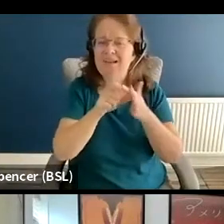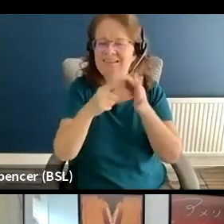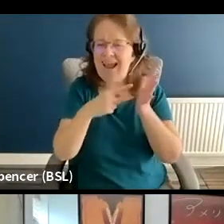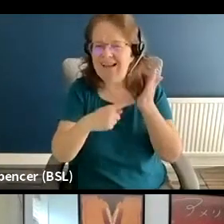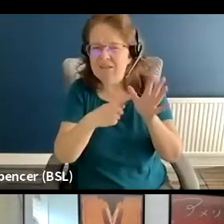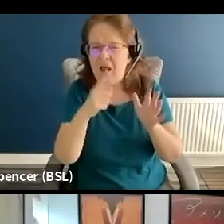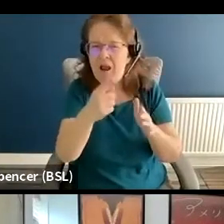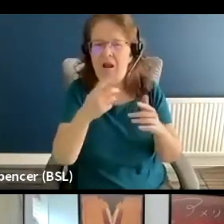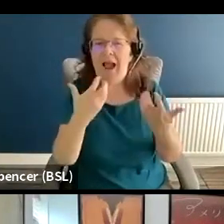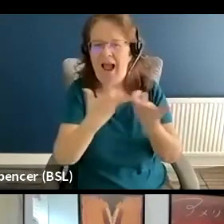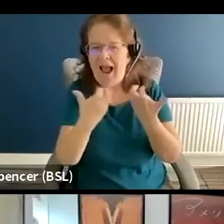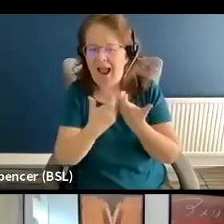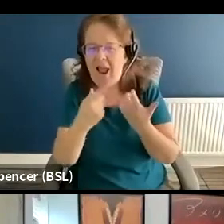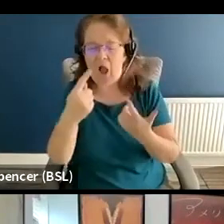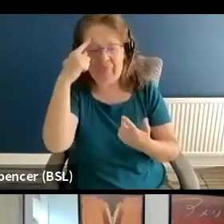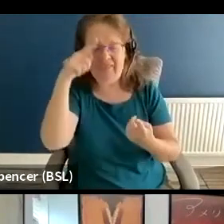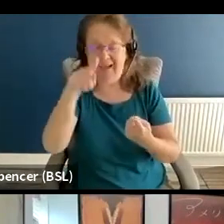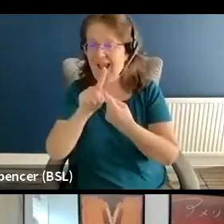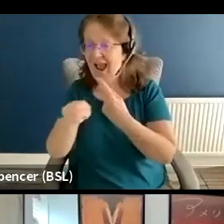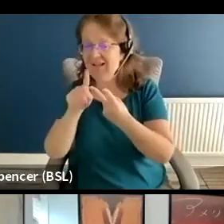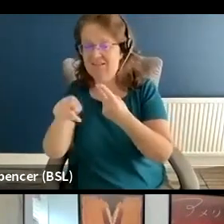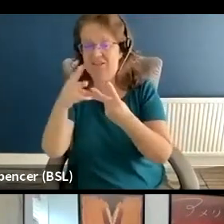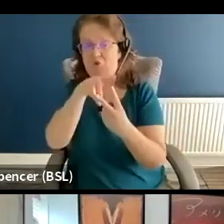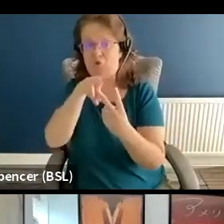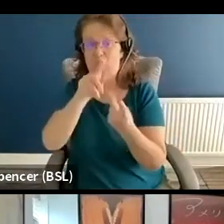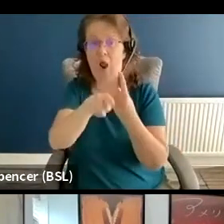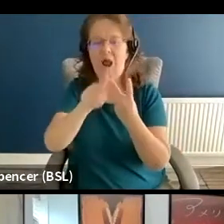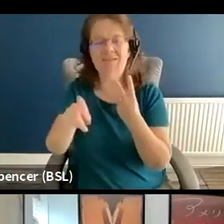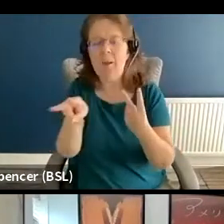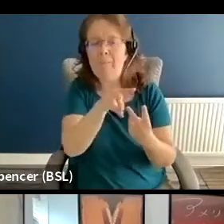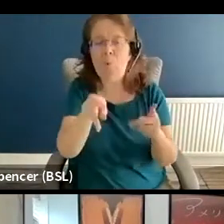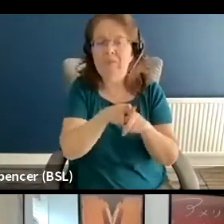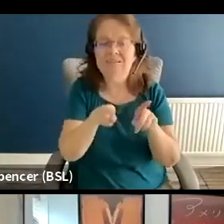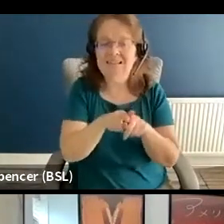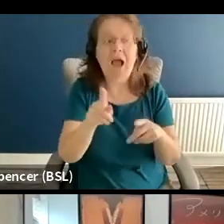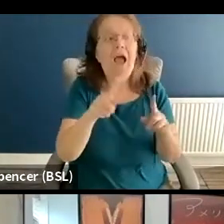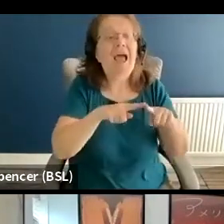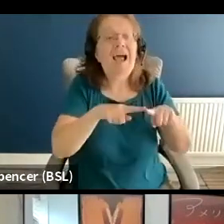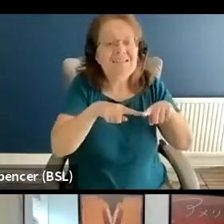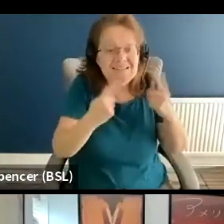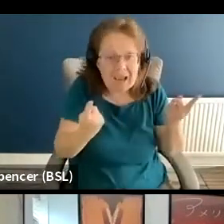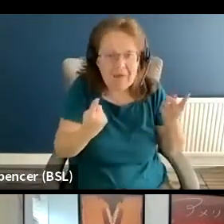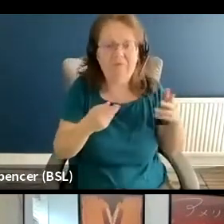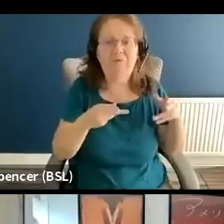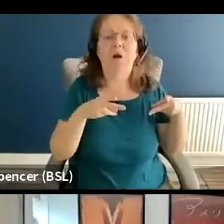And I think the answer for those two is basically the same. There are different ways to present the same content